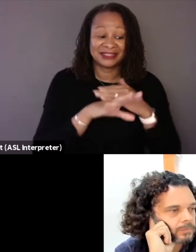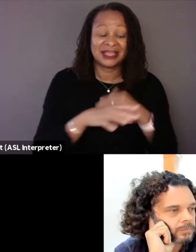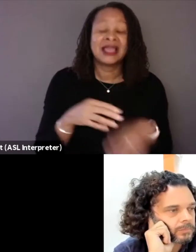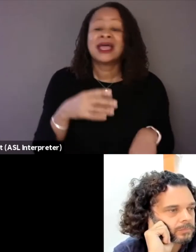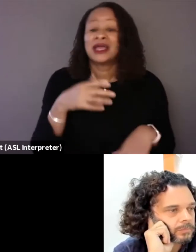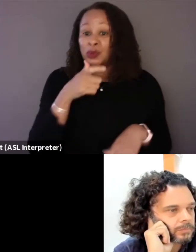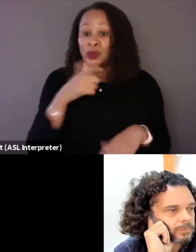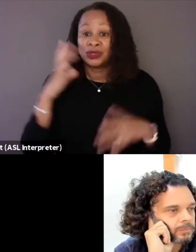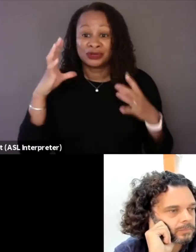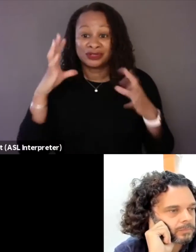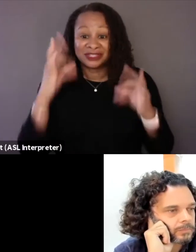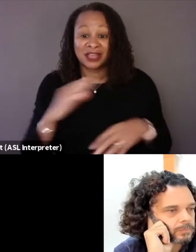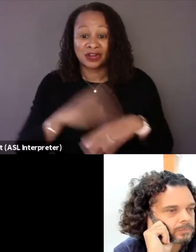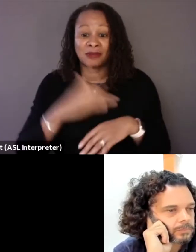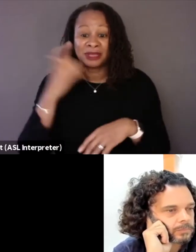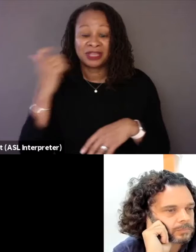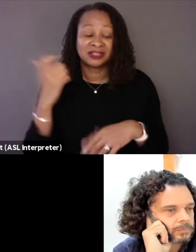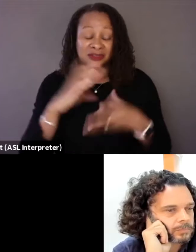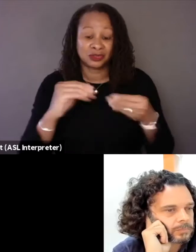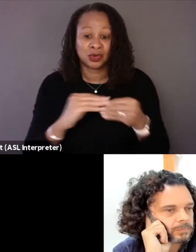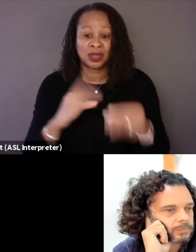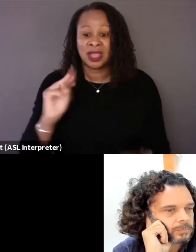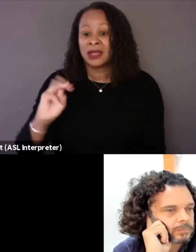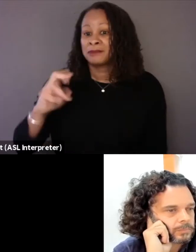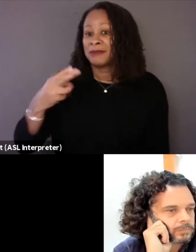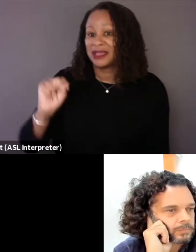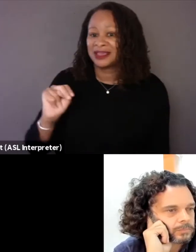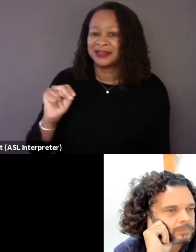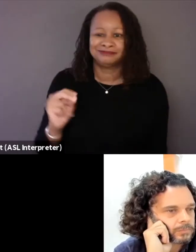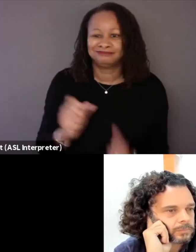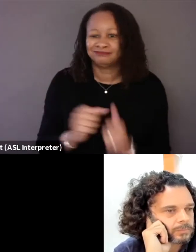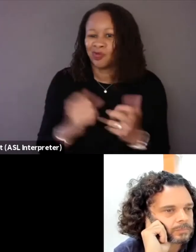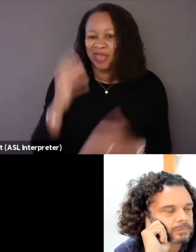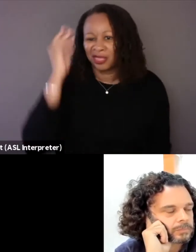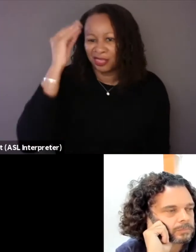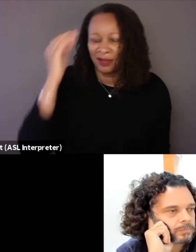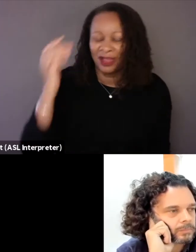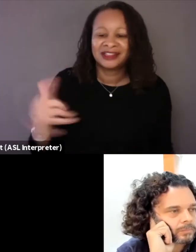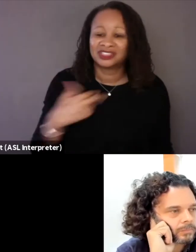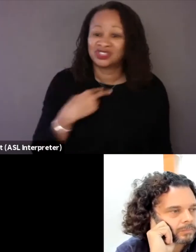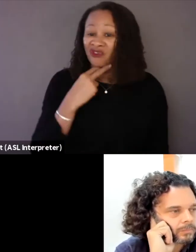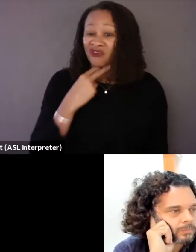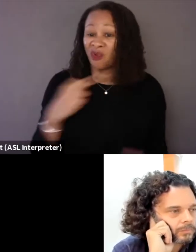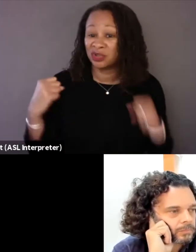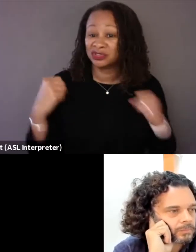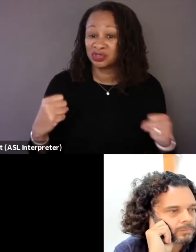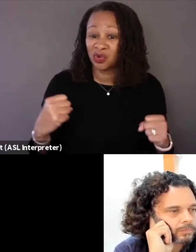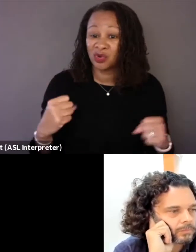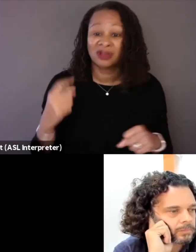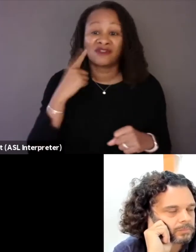And Megan's a no brainer because she'd obviously already been like a voice, like the voice box for them to put their